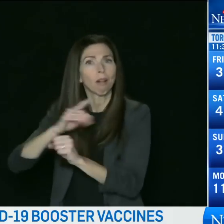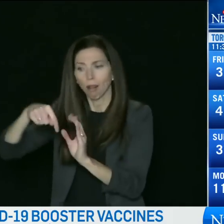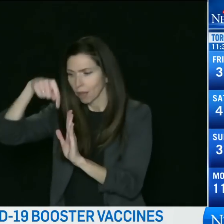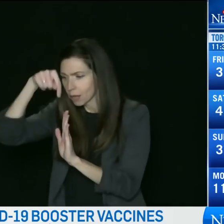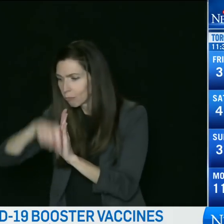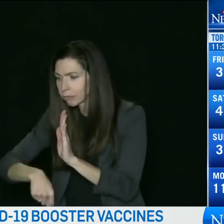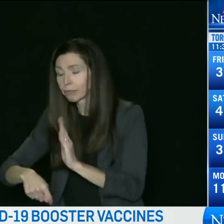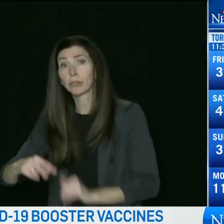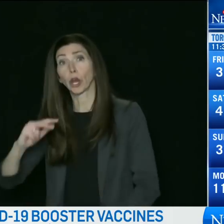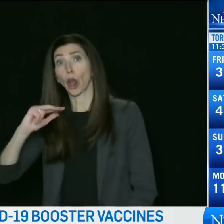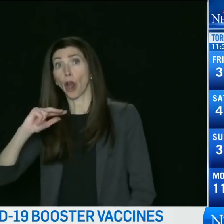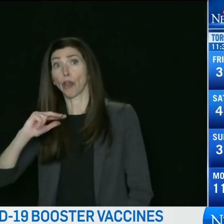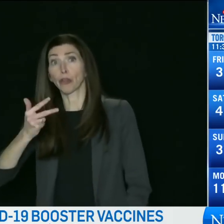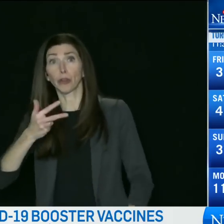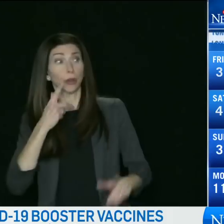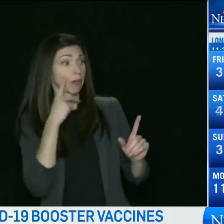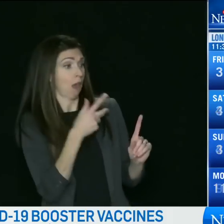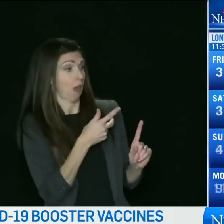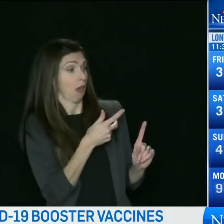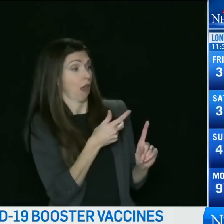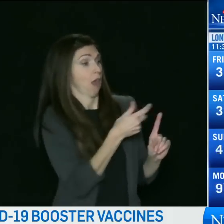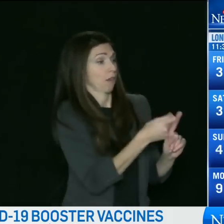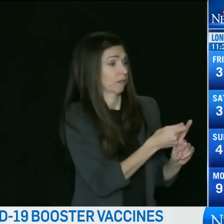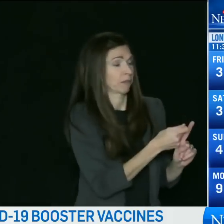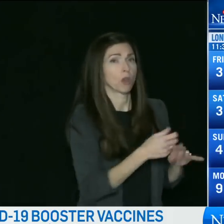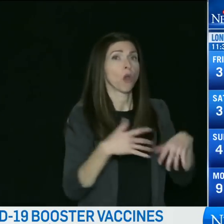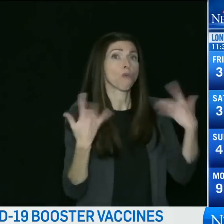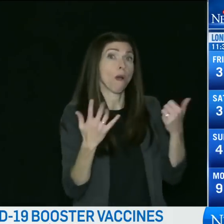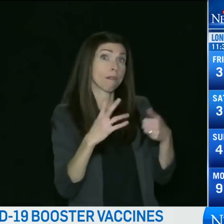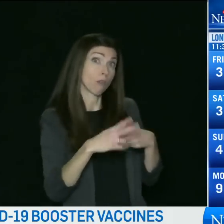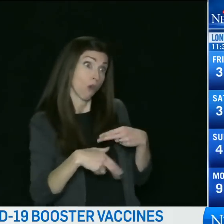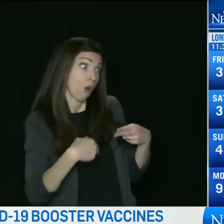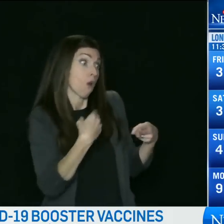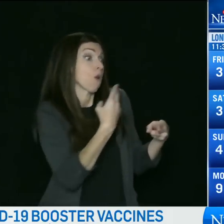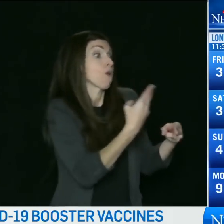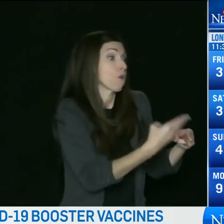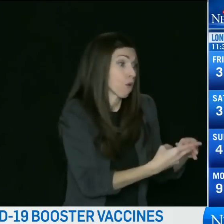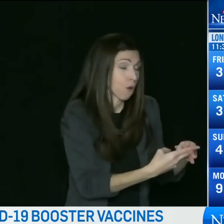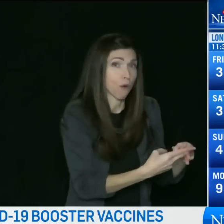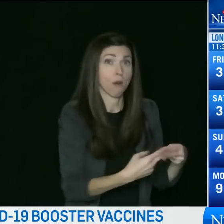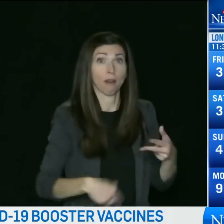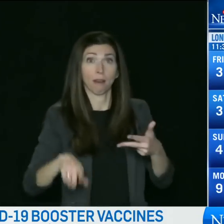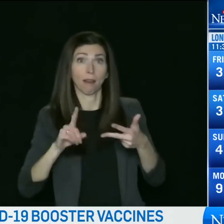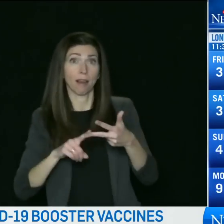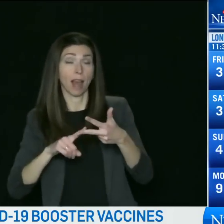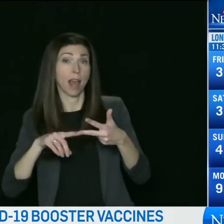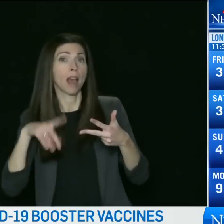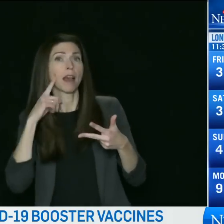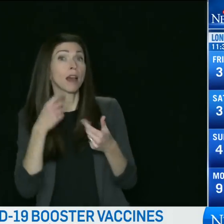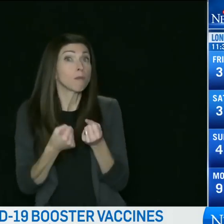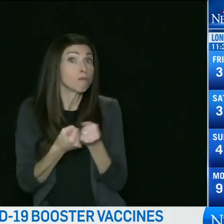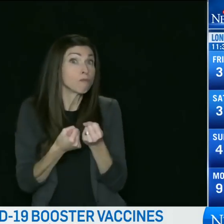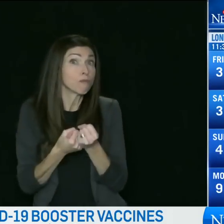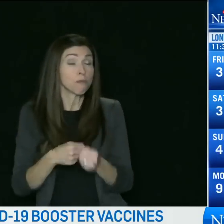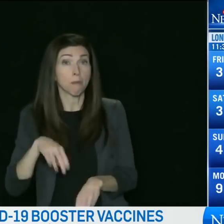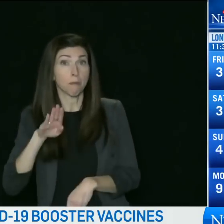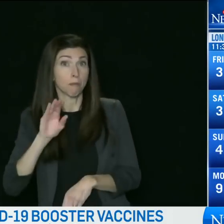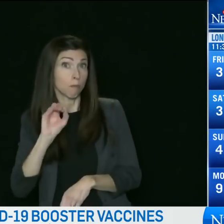EXAMPLE, FOR SOME OF THESE POPULATIONS WE TALKED ABOUT TODAY IS TRULY A BOOSTER OR PART OF WHAT MIGHT, IN FACT, BE A